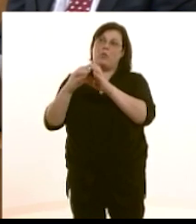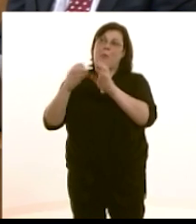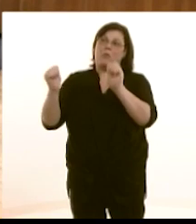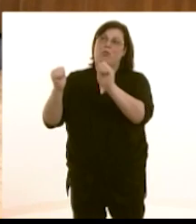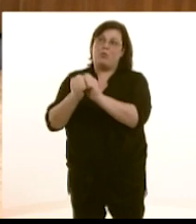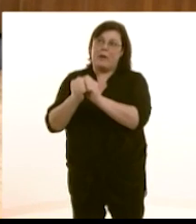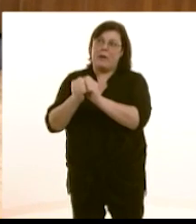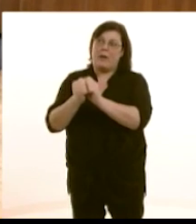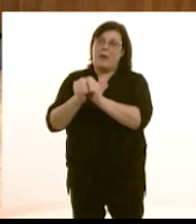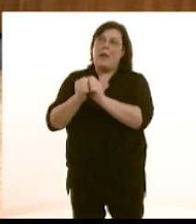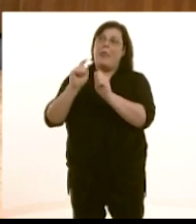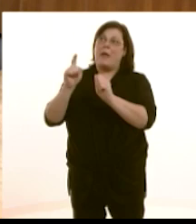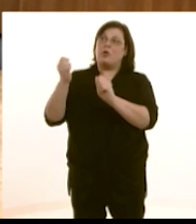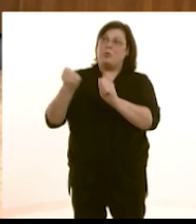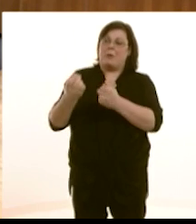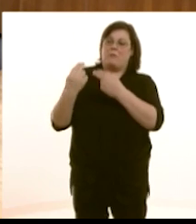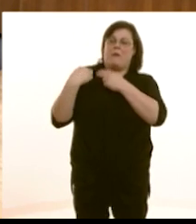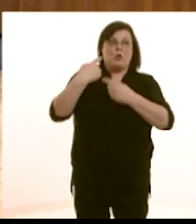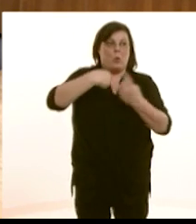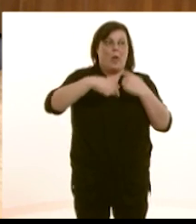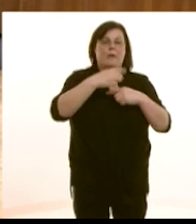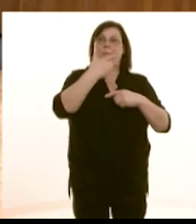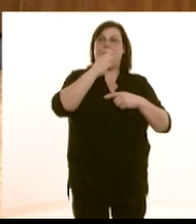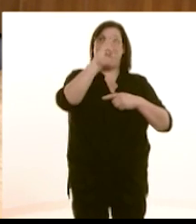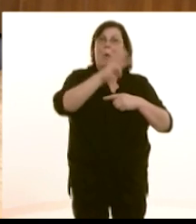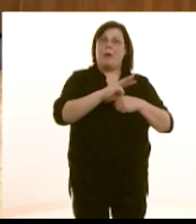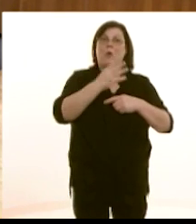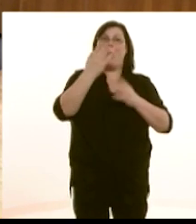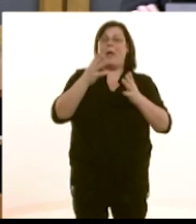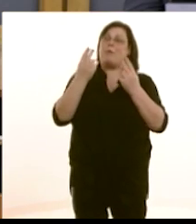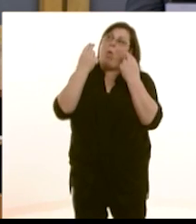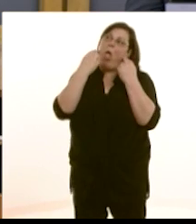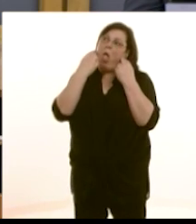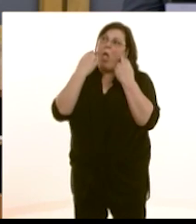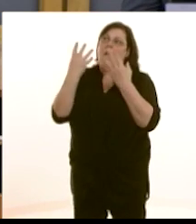is a matter for the people of Wales, or will they simply do as theyíre told from London?